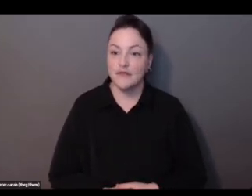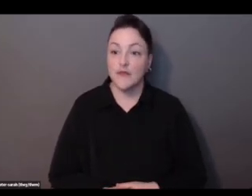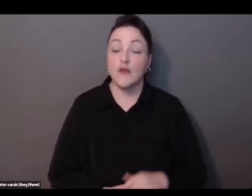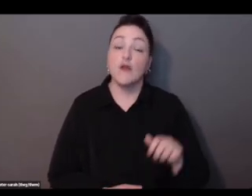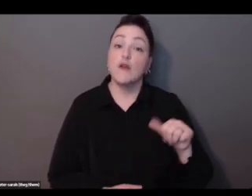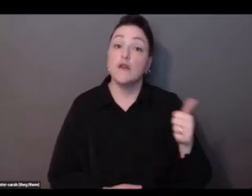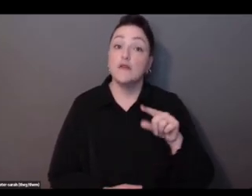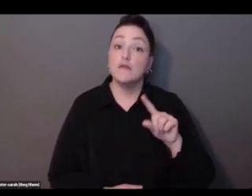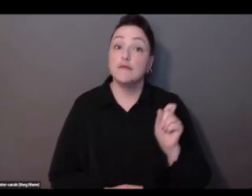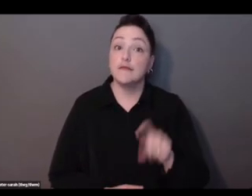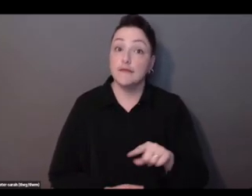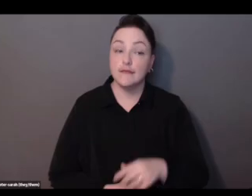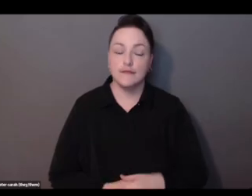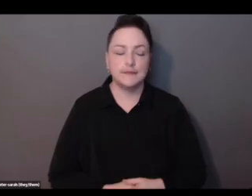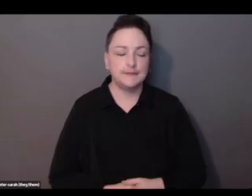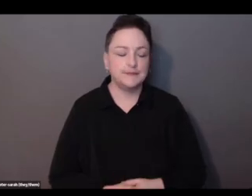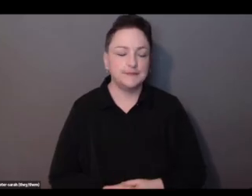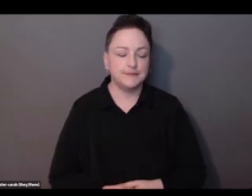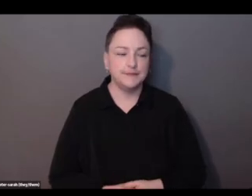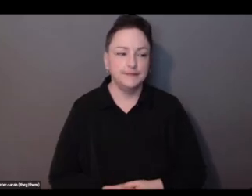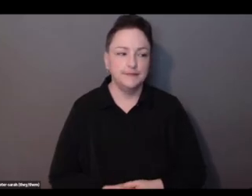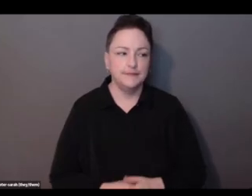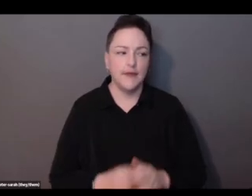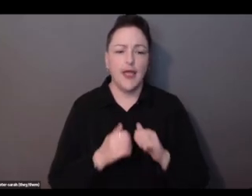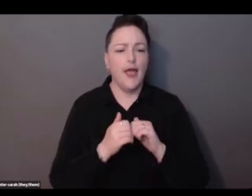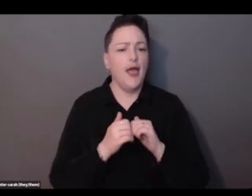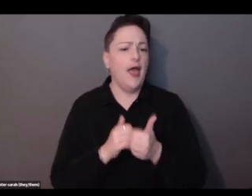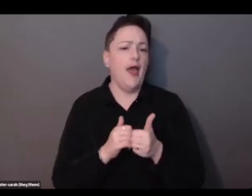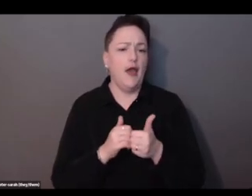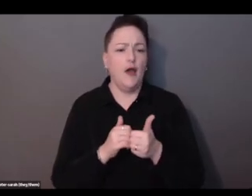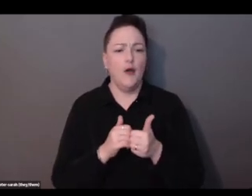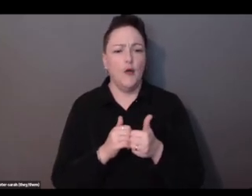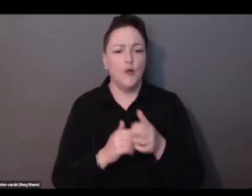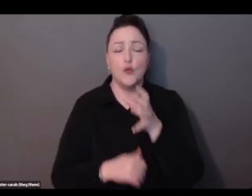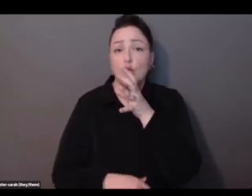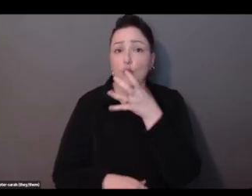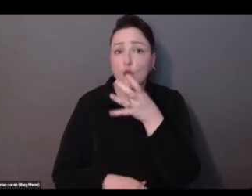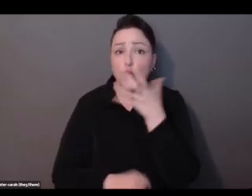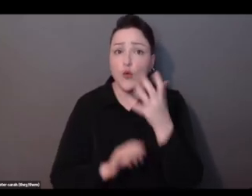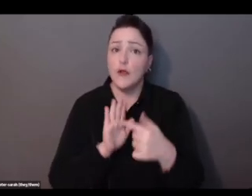on how is the rural indicator measured that